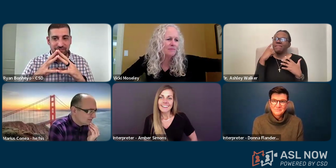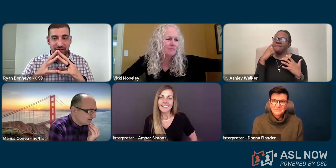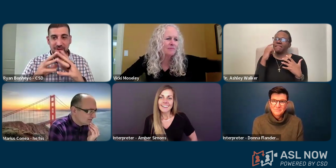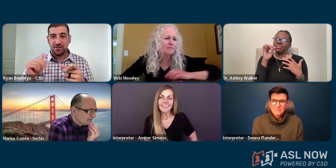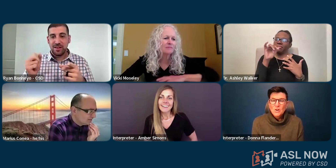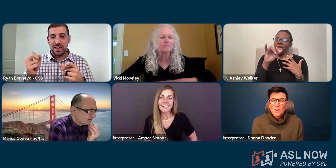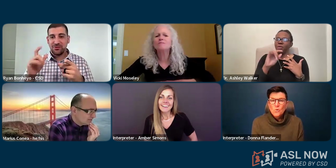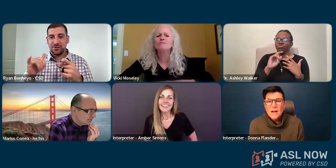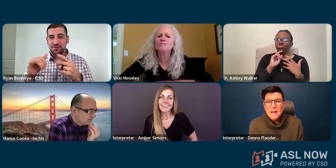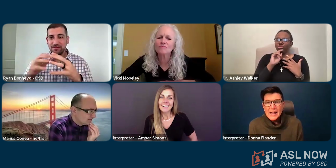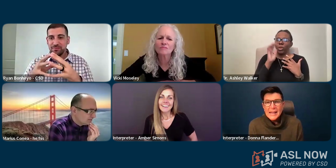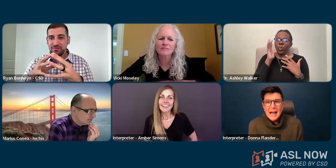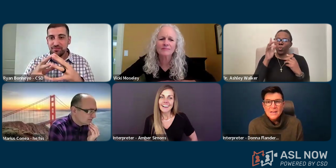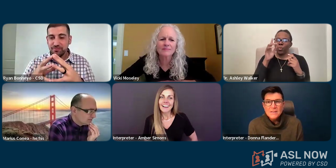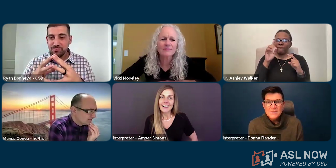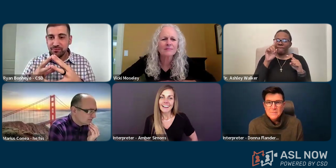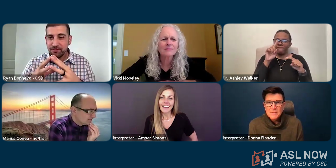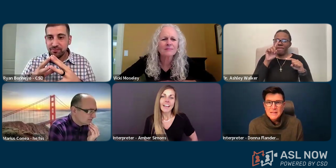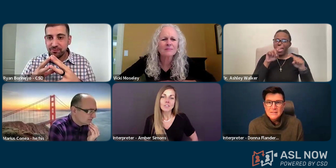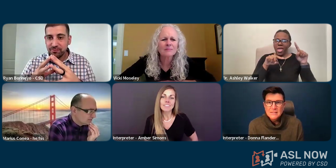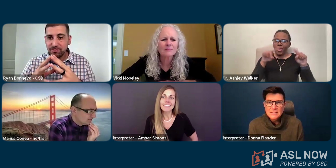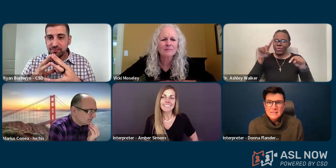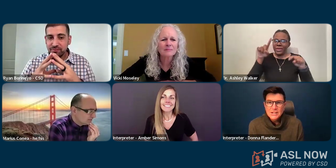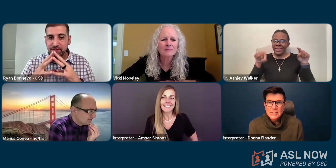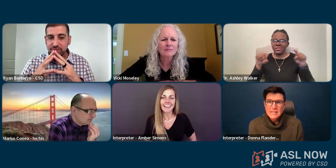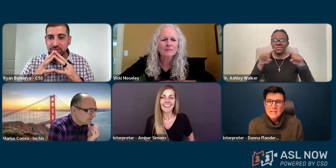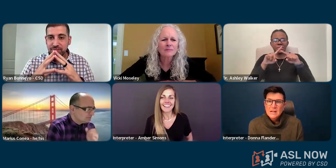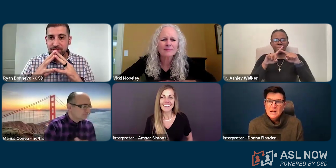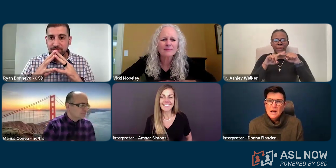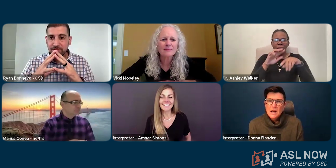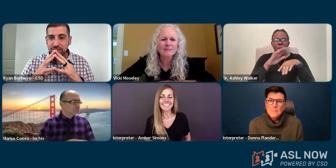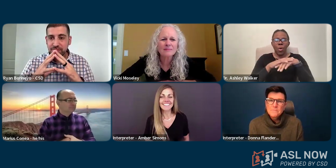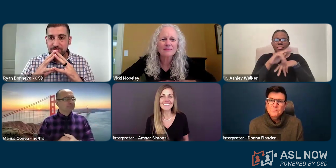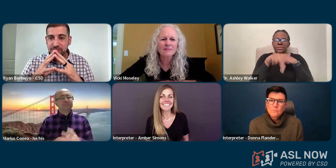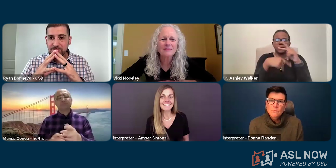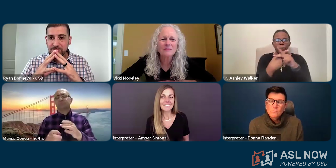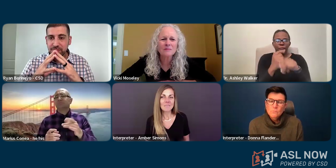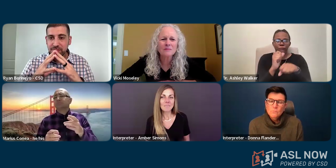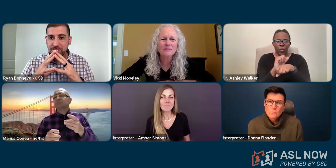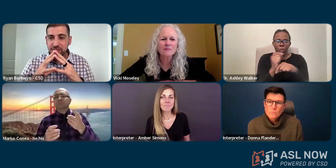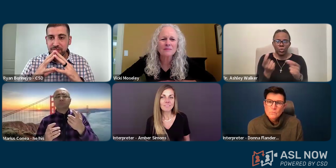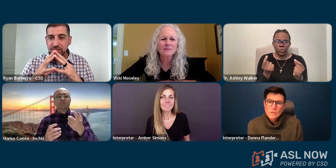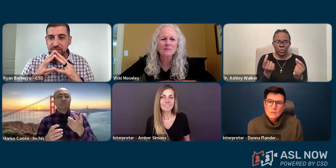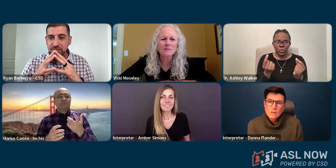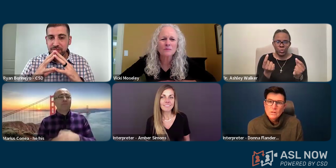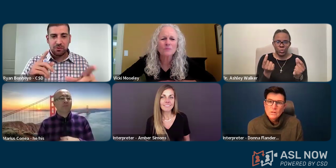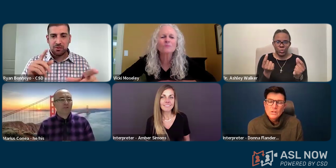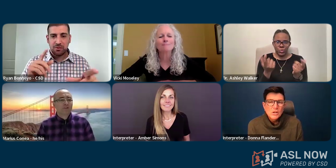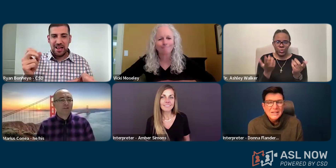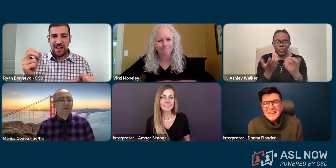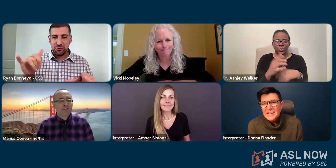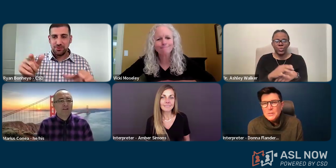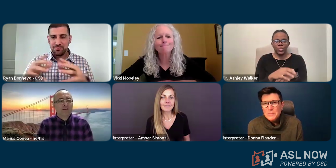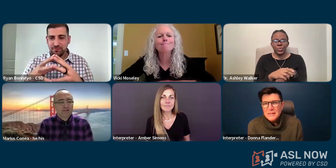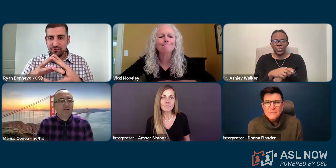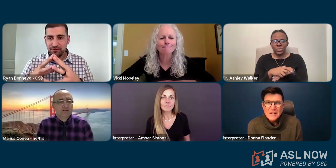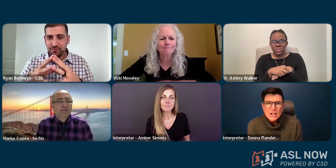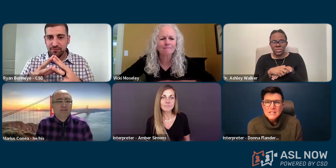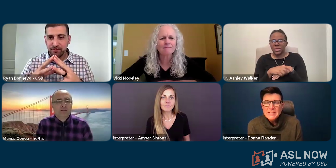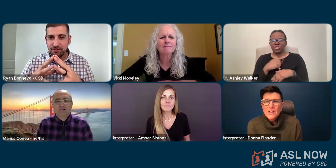I'll say something. This is Ashley It kind of varies